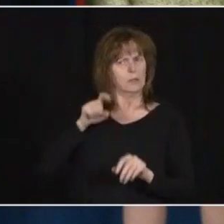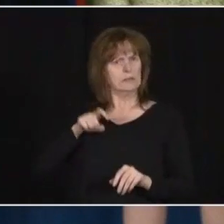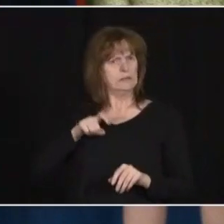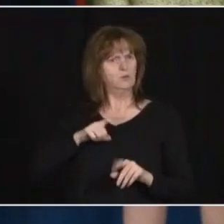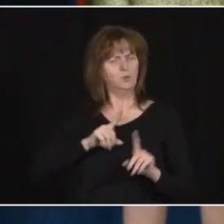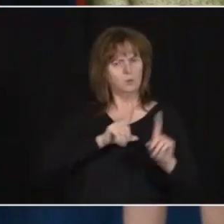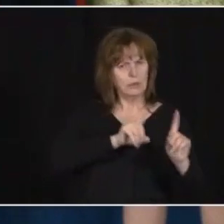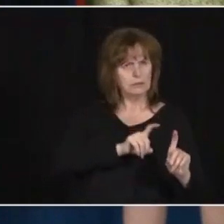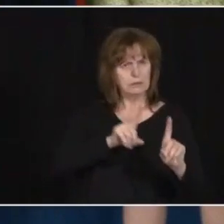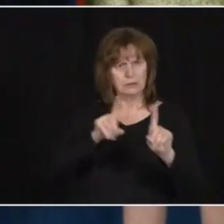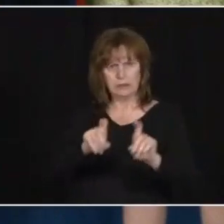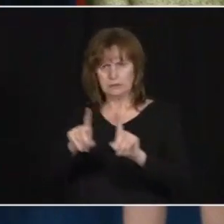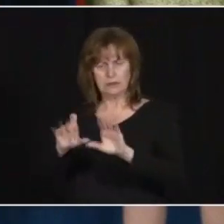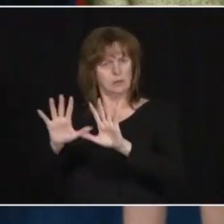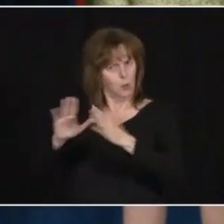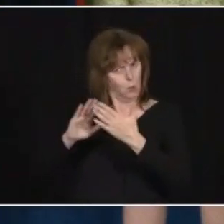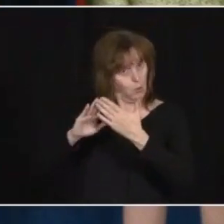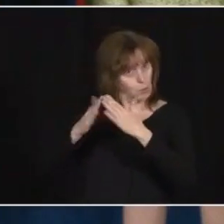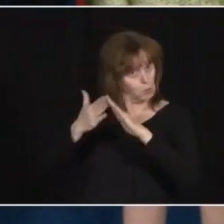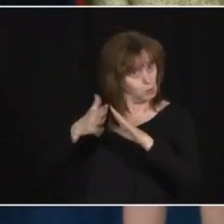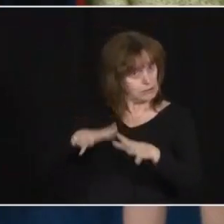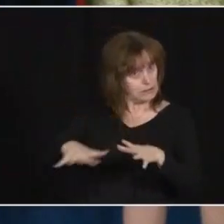couple of weeks after to see